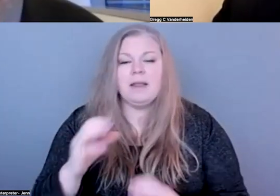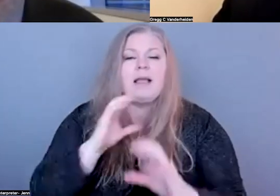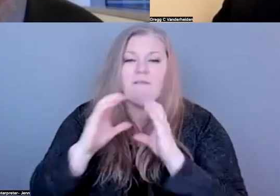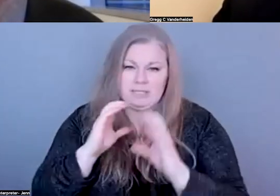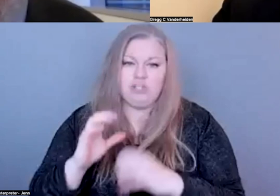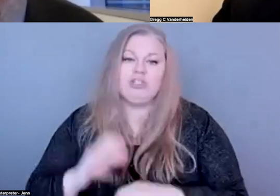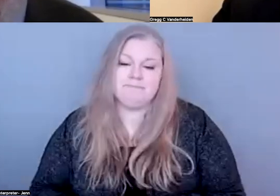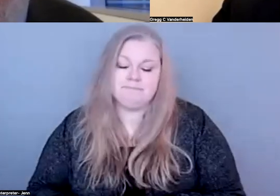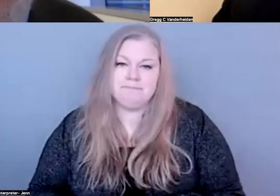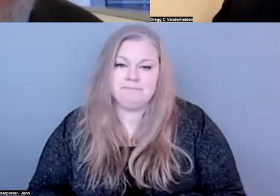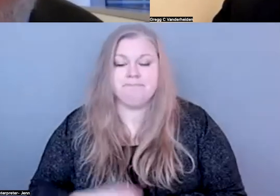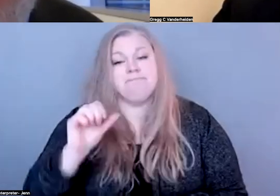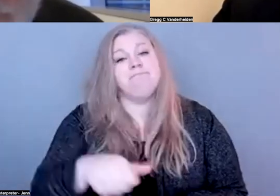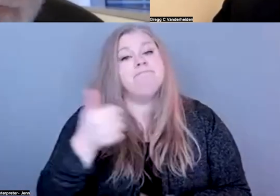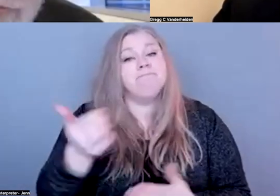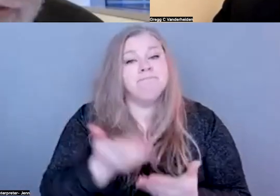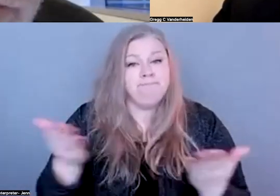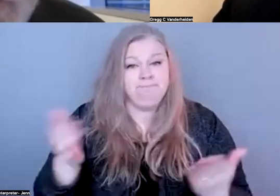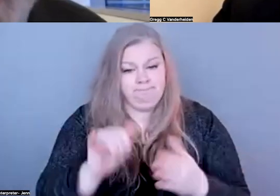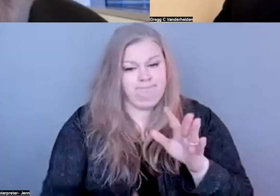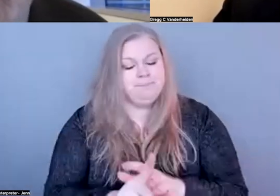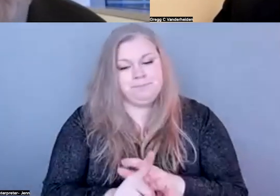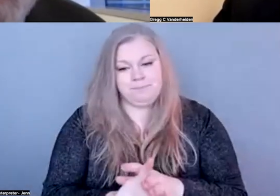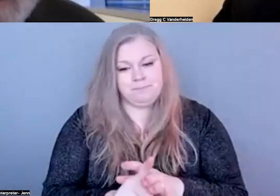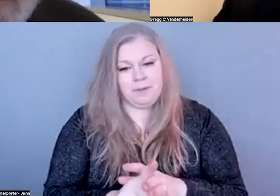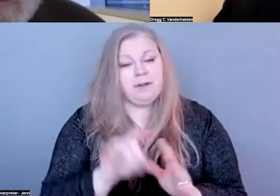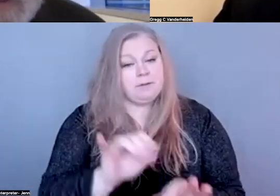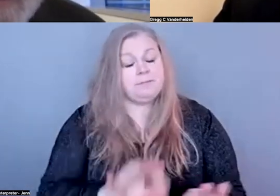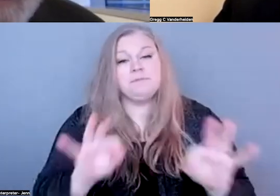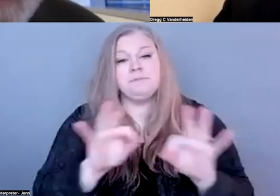Another thing that popped up the great importance was the provenance of the data